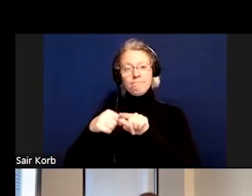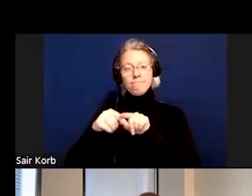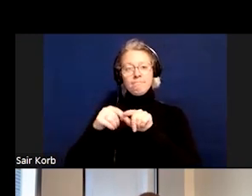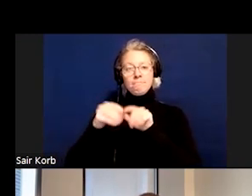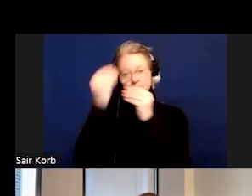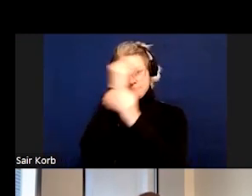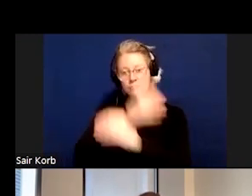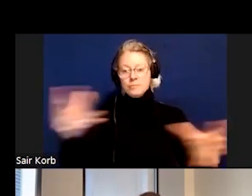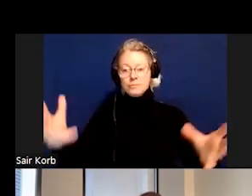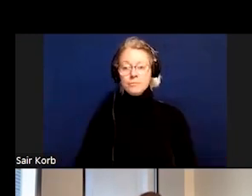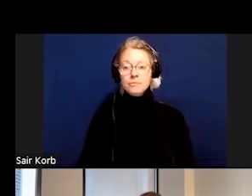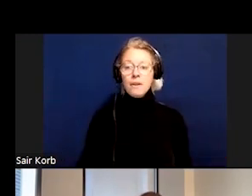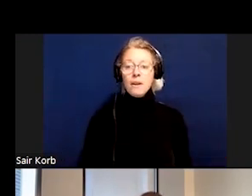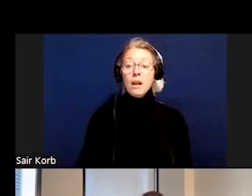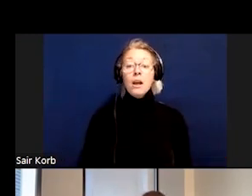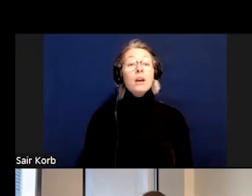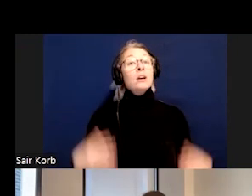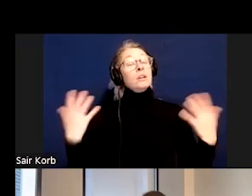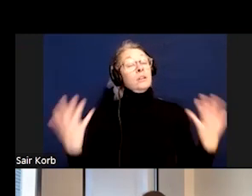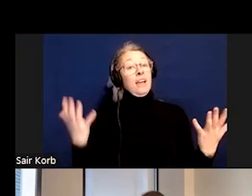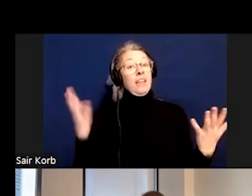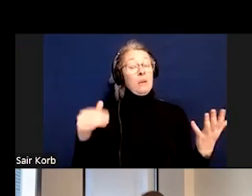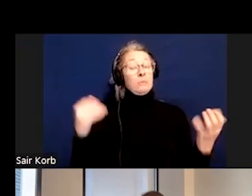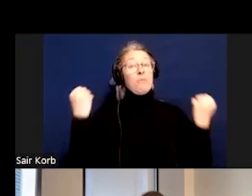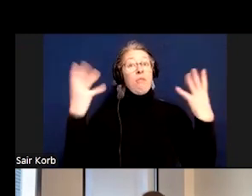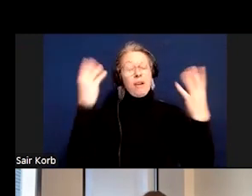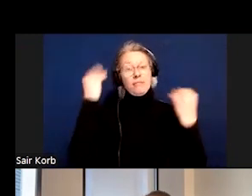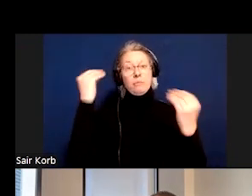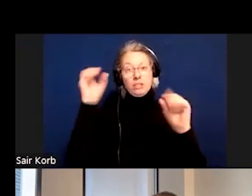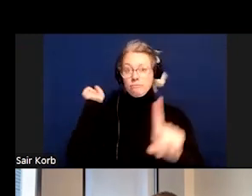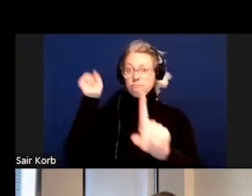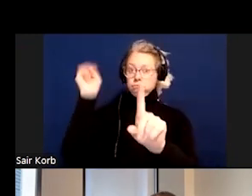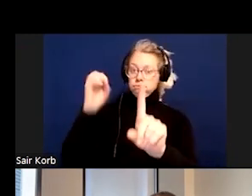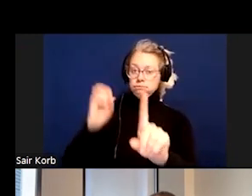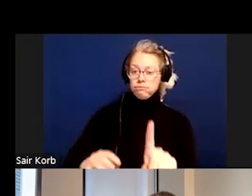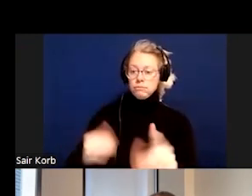So that was a lot. I'll send it back to Patti and we will take questions at the end. But